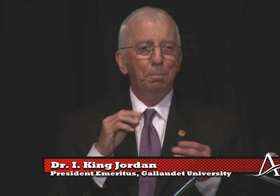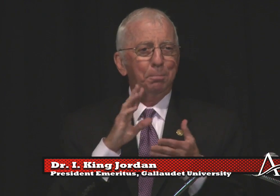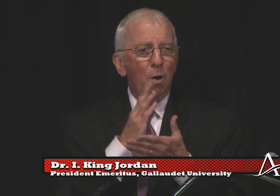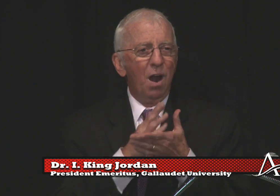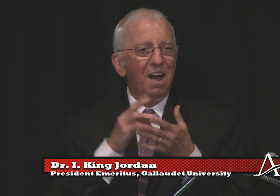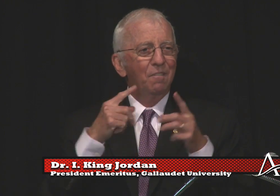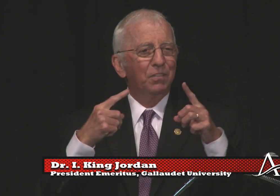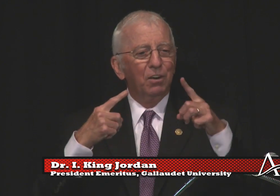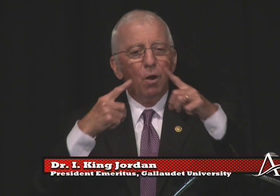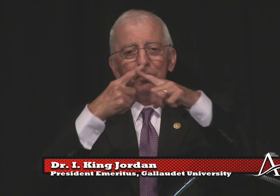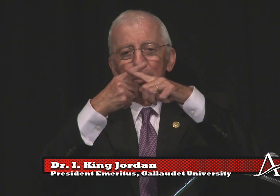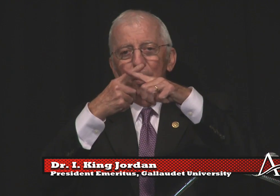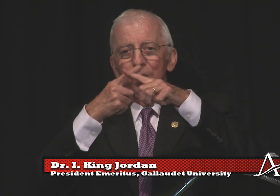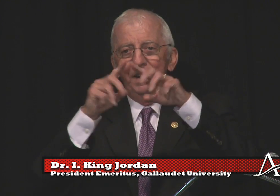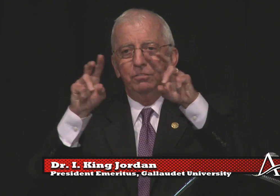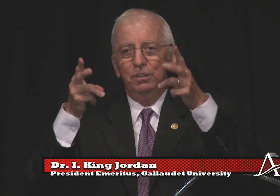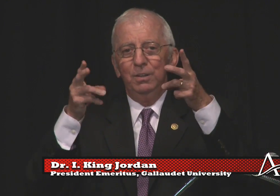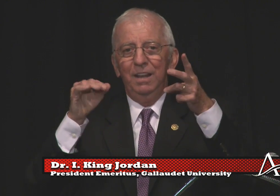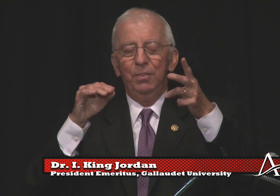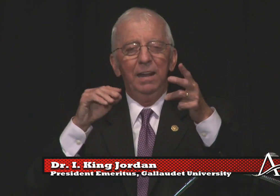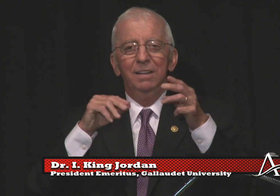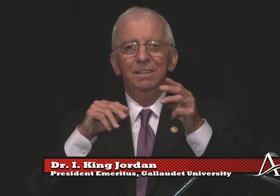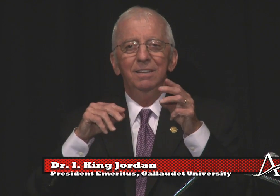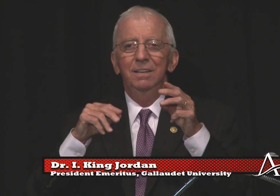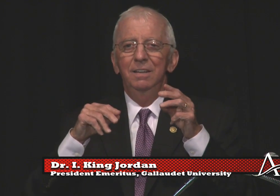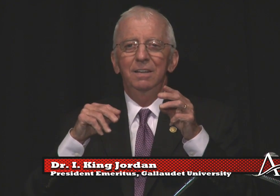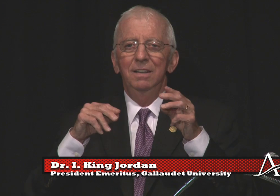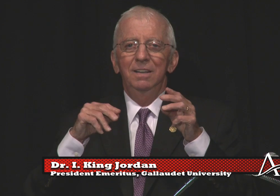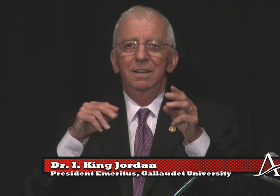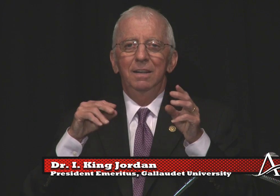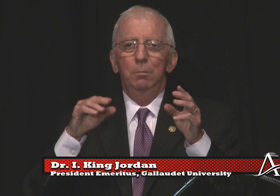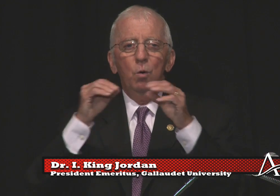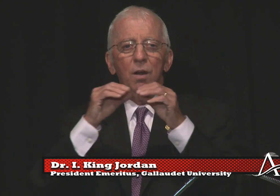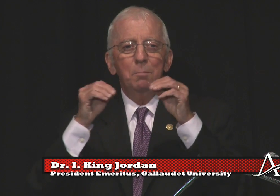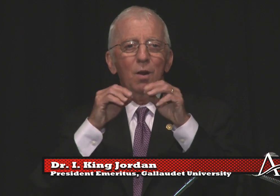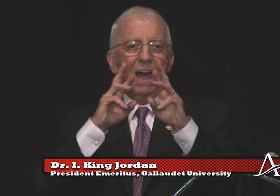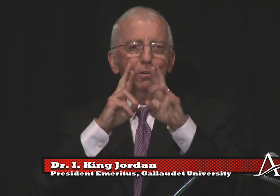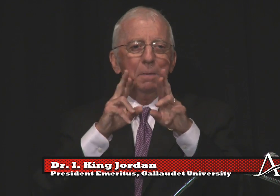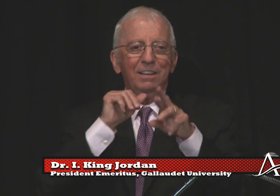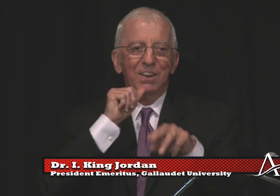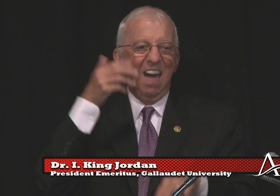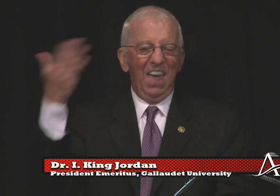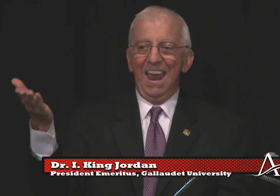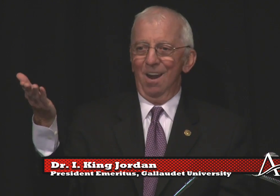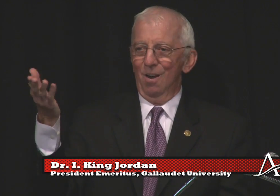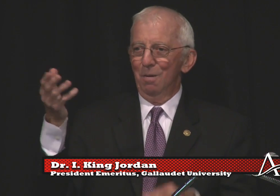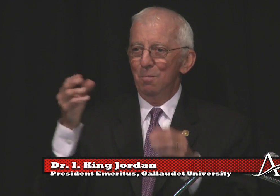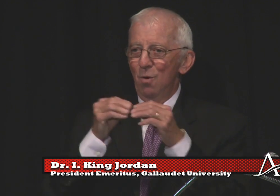And part of the crossroads issue is that more and more of that respect's not there.